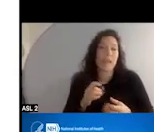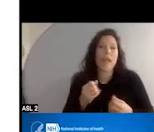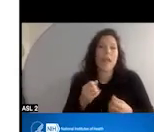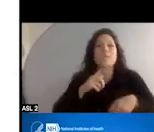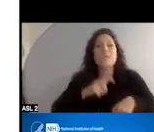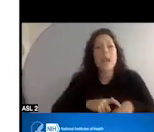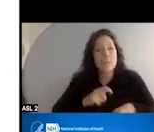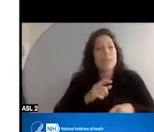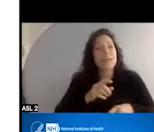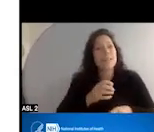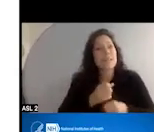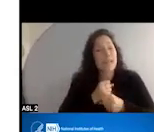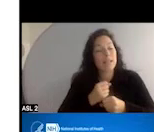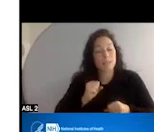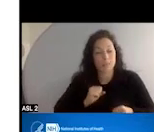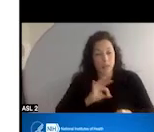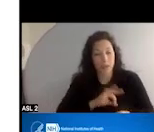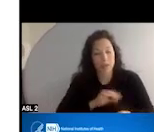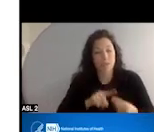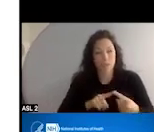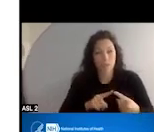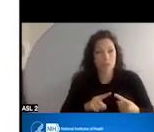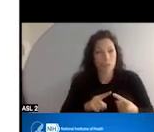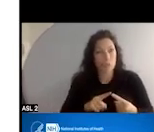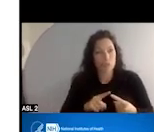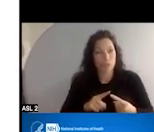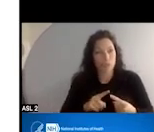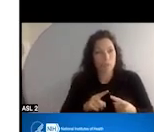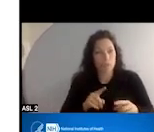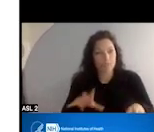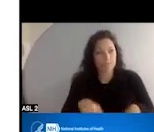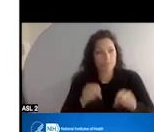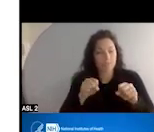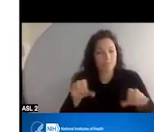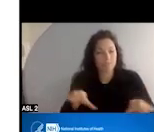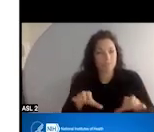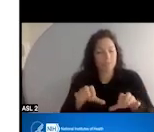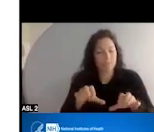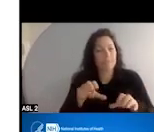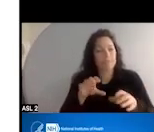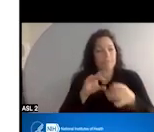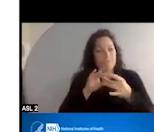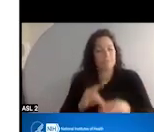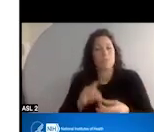to undertake the data-related activities. But for more detailed questions on that,